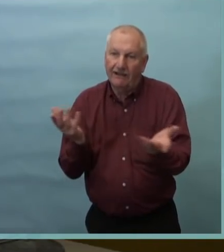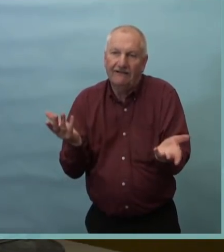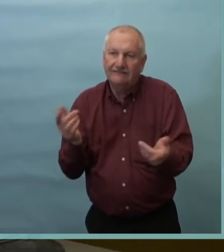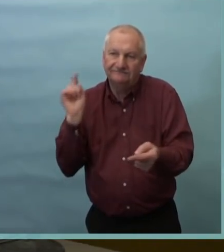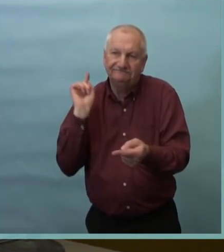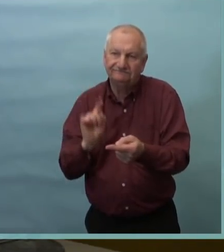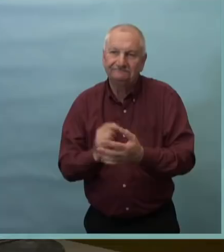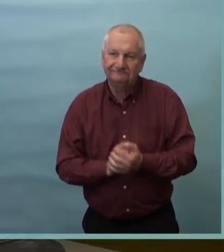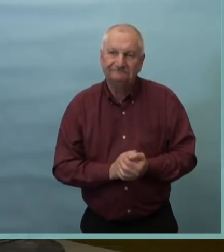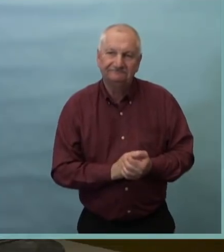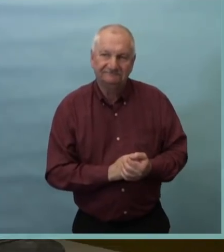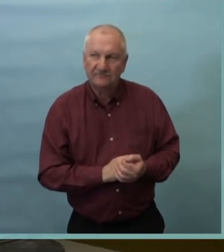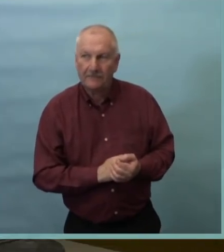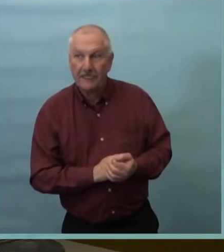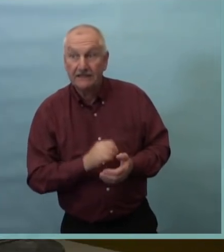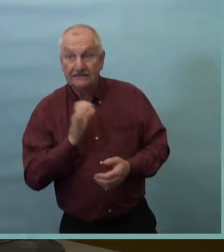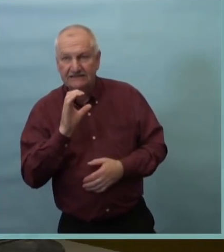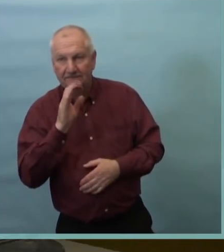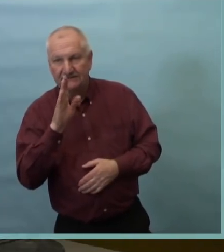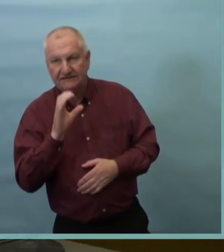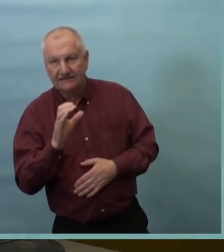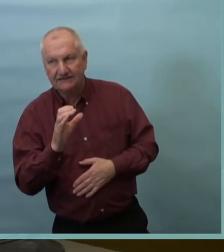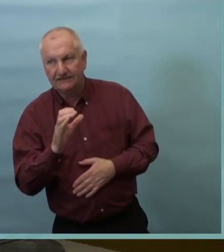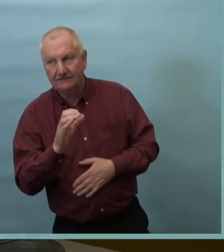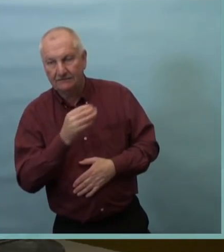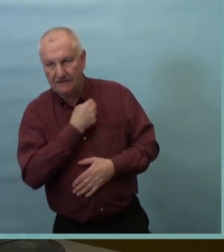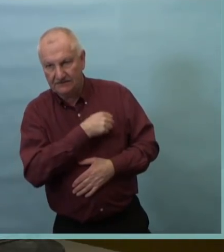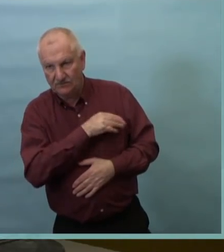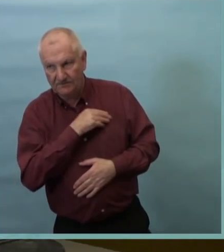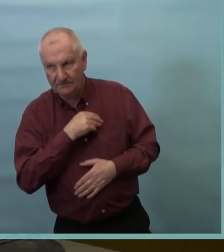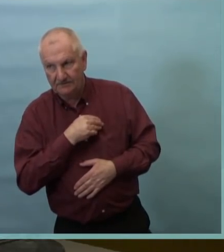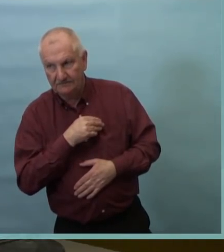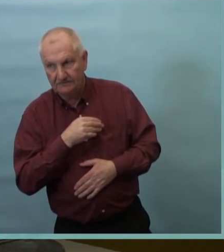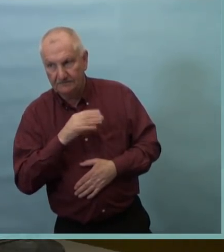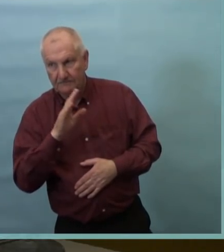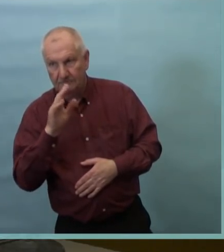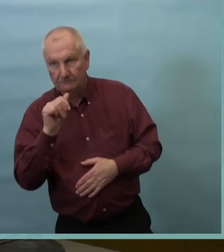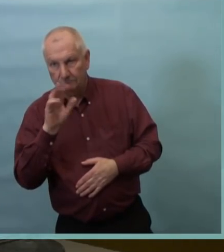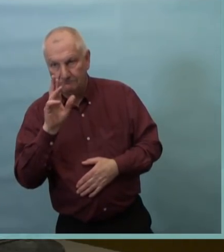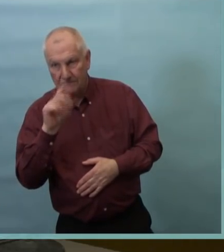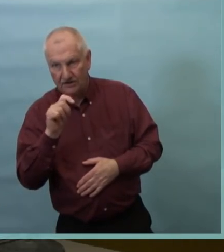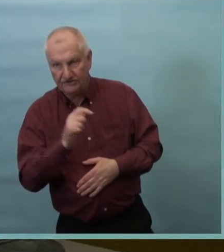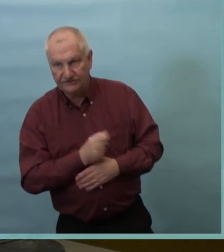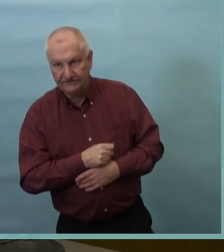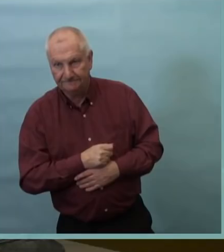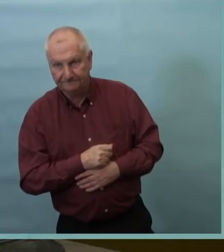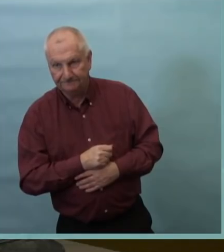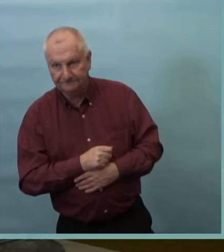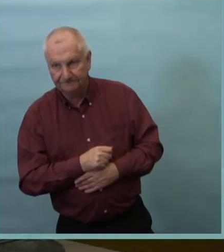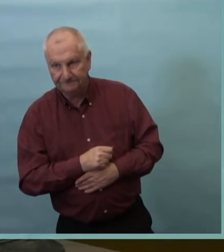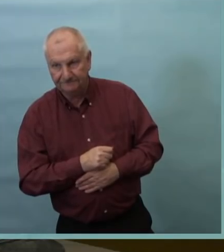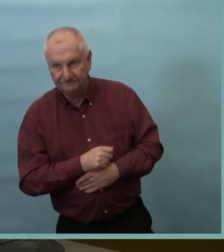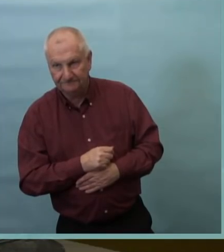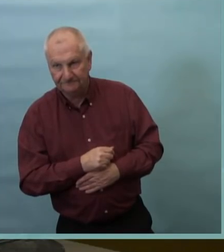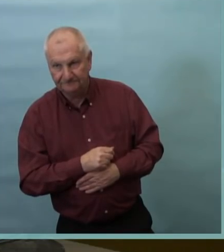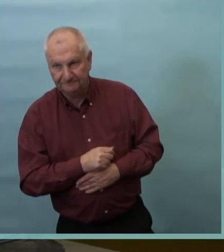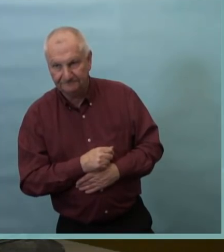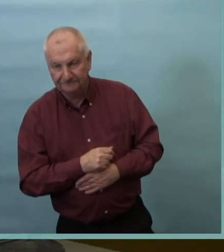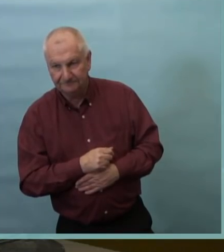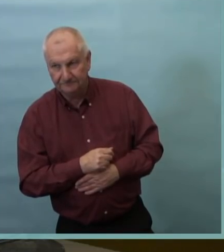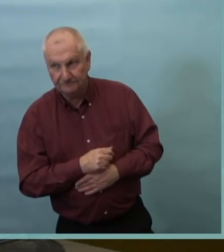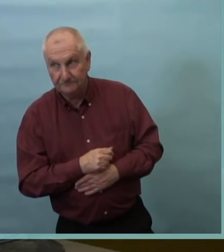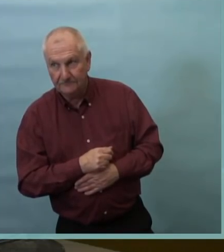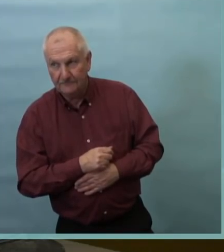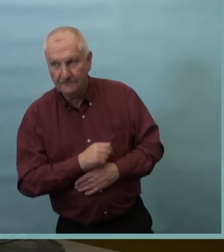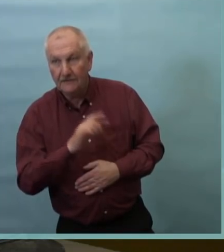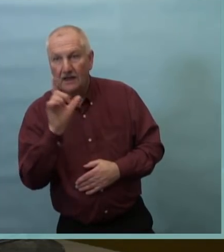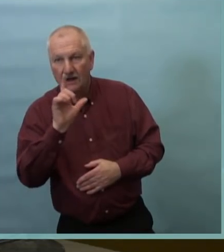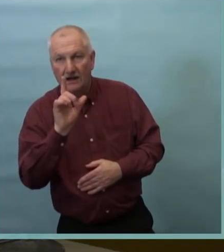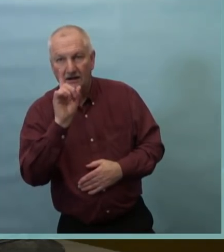Bart BBQ the CBC mr. keysaw homecare workers are still getting access to one